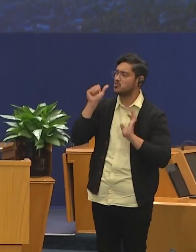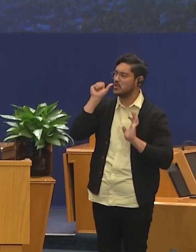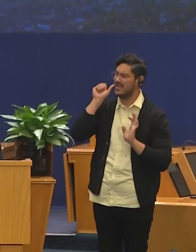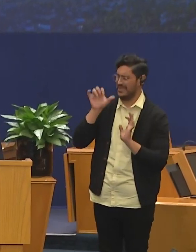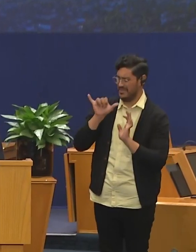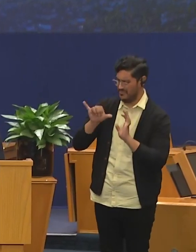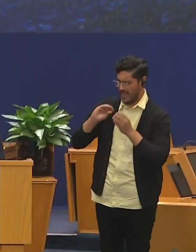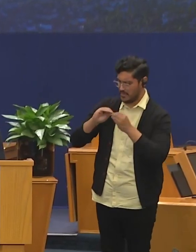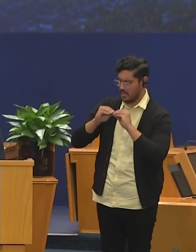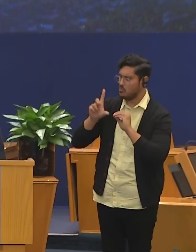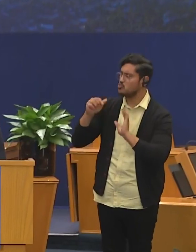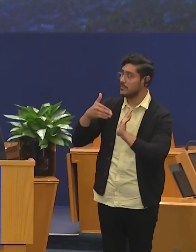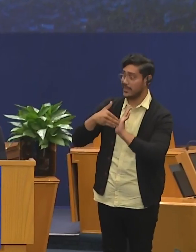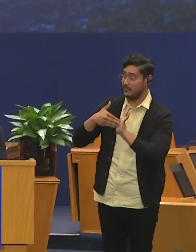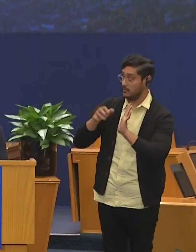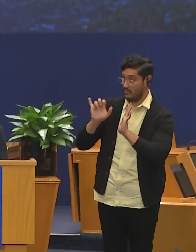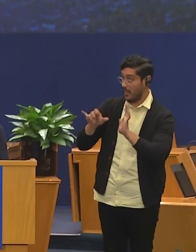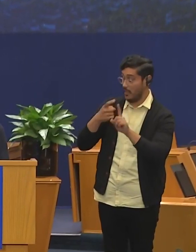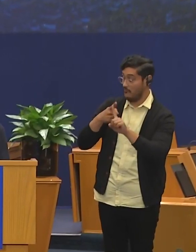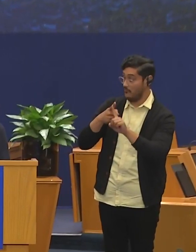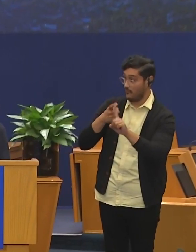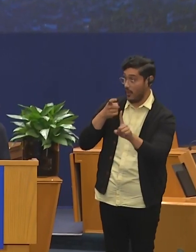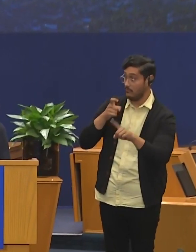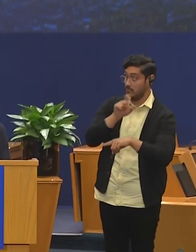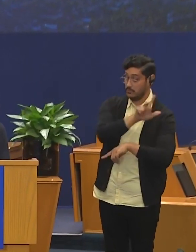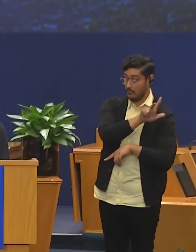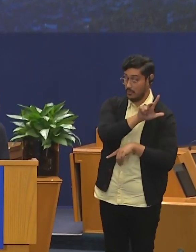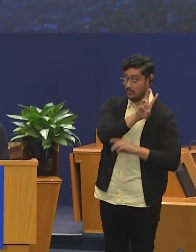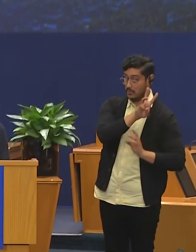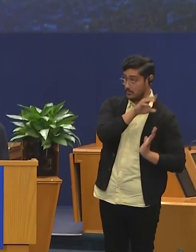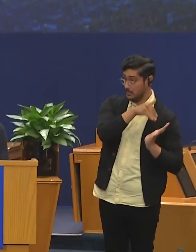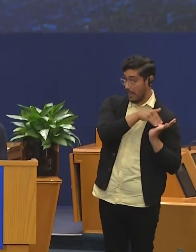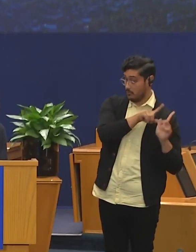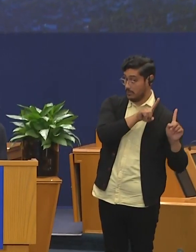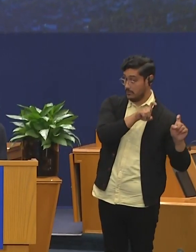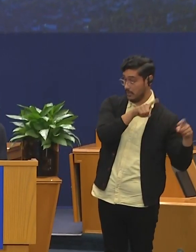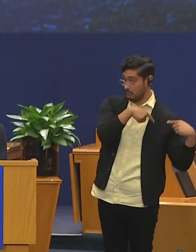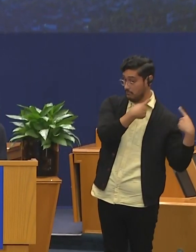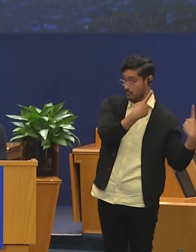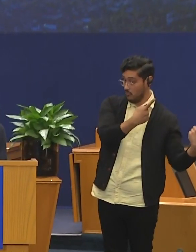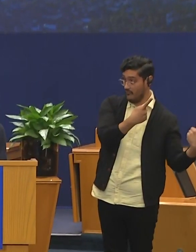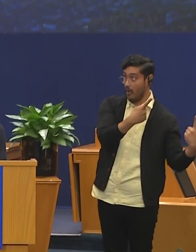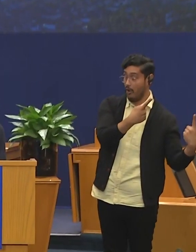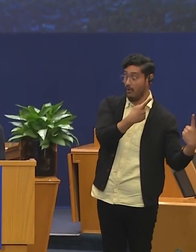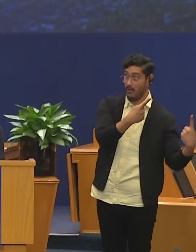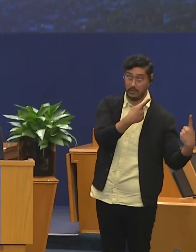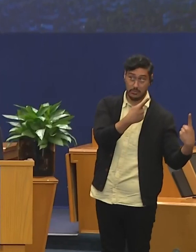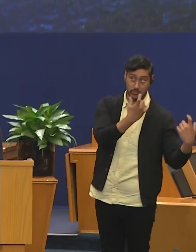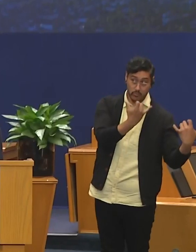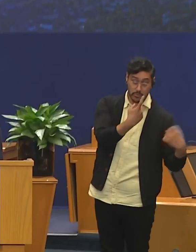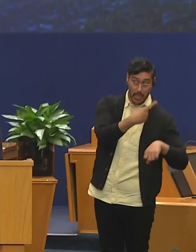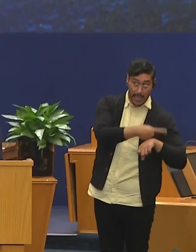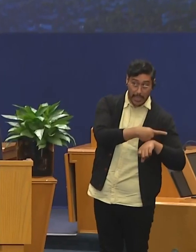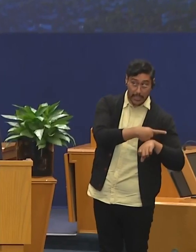20,000 YESTERDAY. CAN YOU TELL ME, WHAT DOES THAT NUMBER REFLECT?